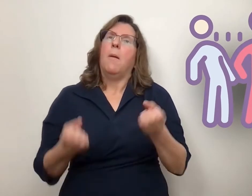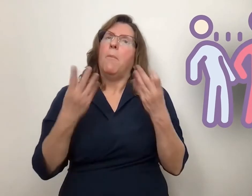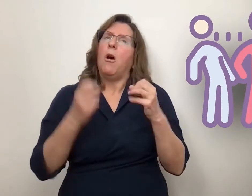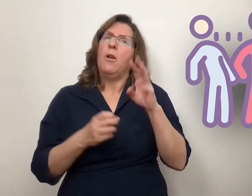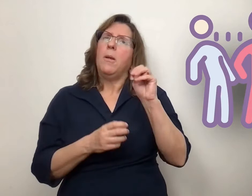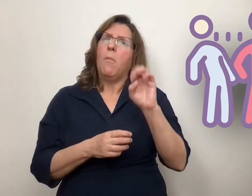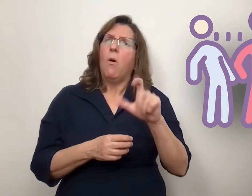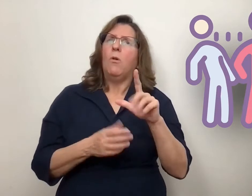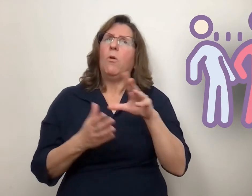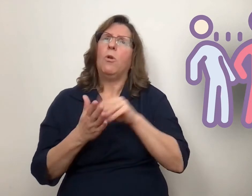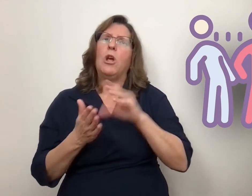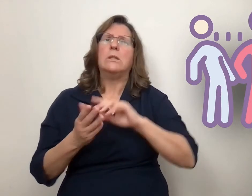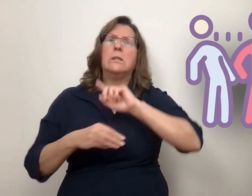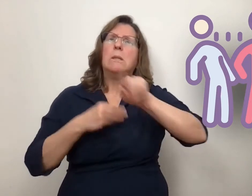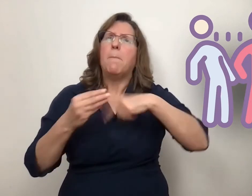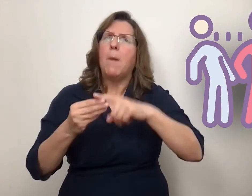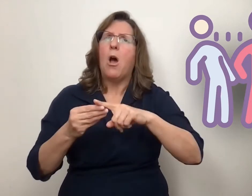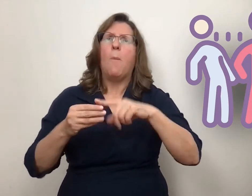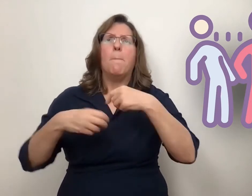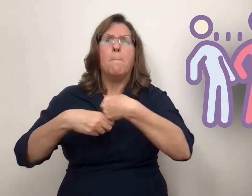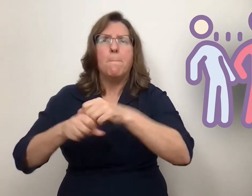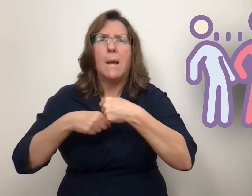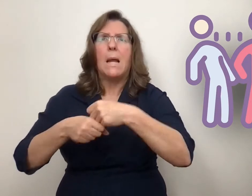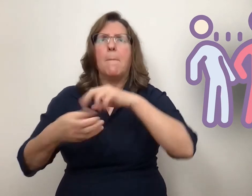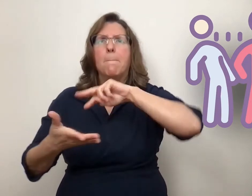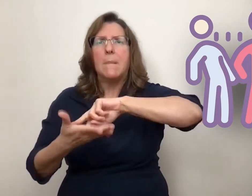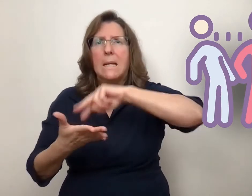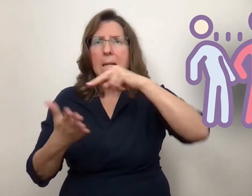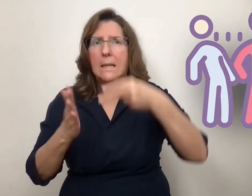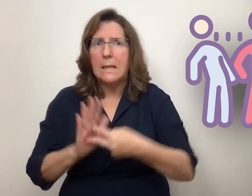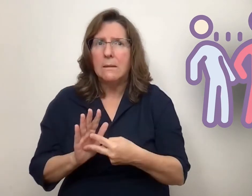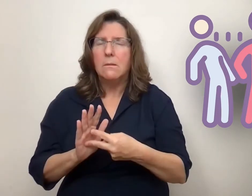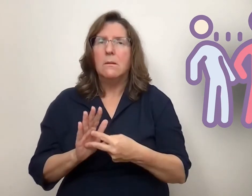Multi-modal learning is about making meaning.